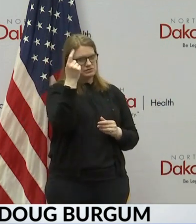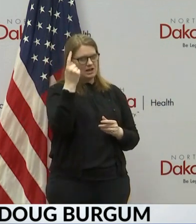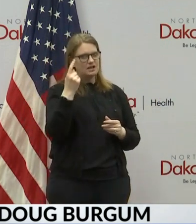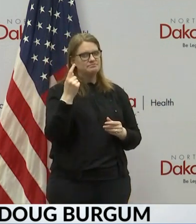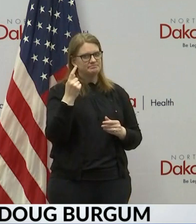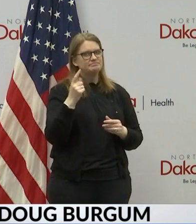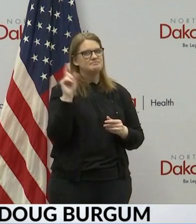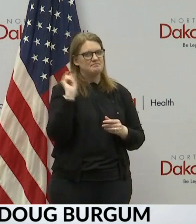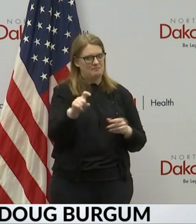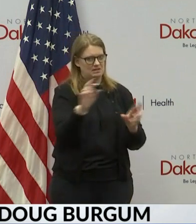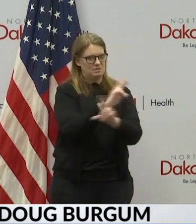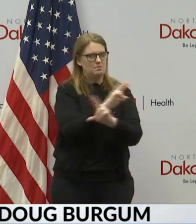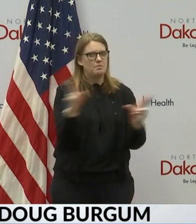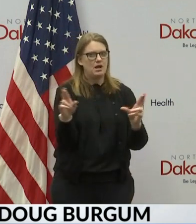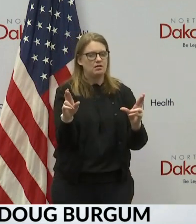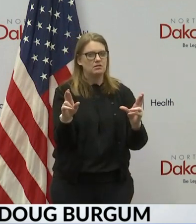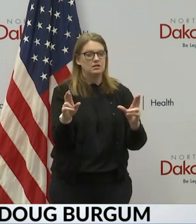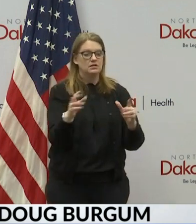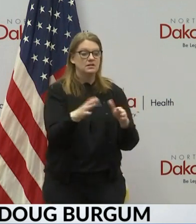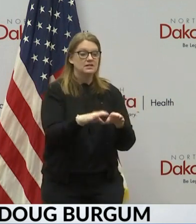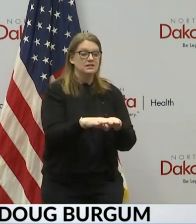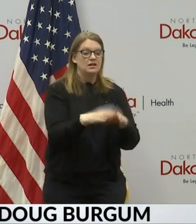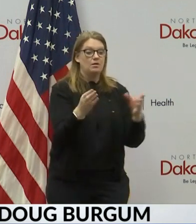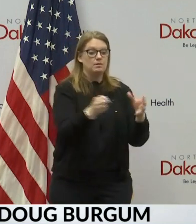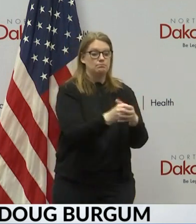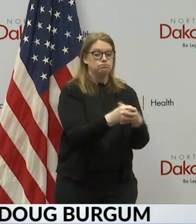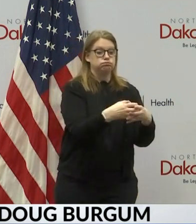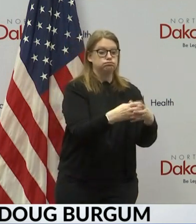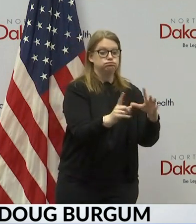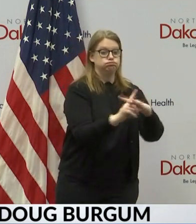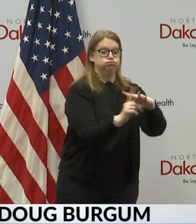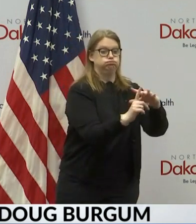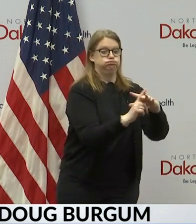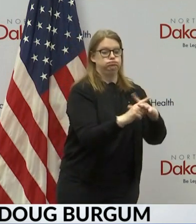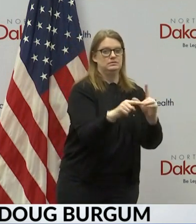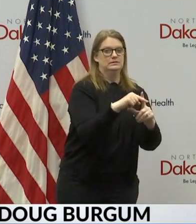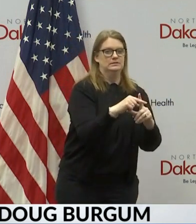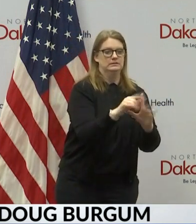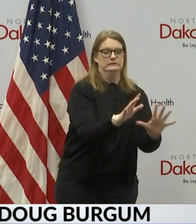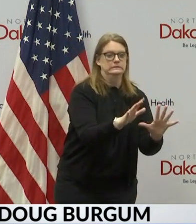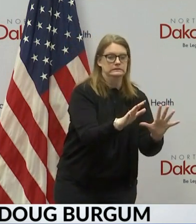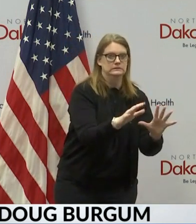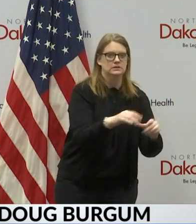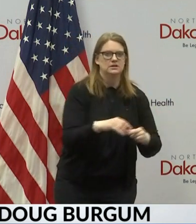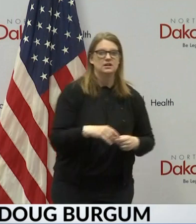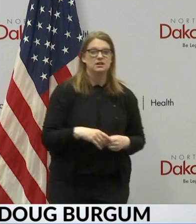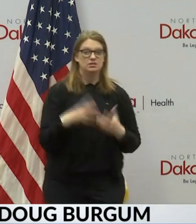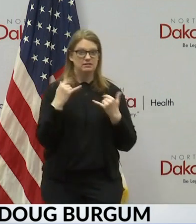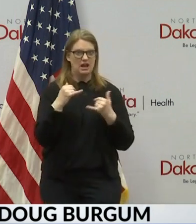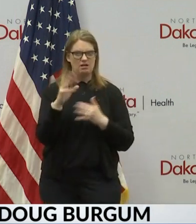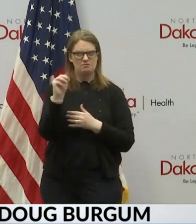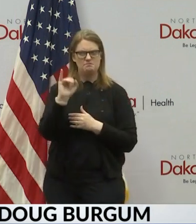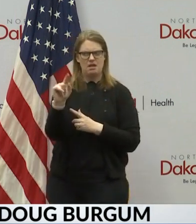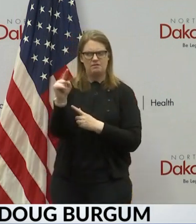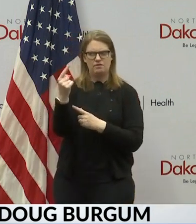WHICH IS OUR FOCUS RIGHT NOW, AS WE WORK HARD TO OPEN UP WE HAVE TO BE PREPARED TO DEAL WITH OUTBREAKS. JUST BECAUSE THE CALENDAR